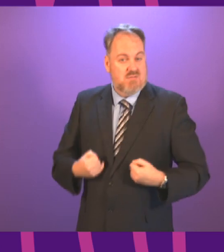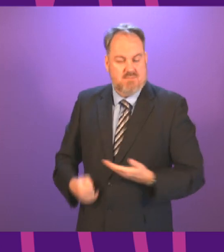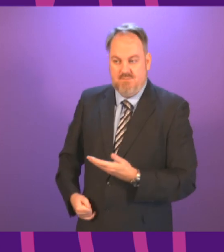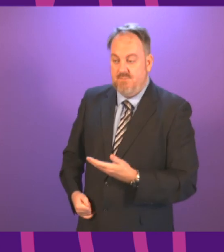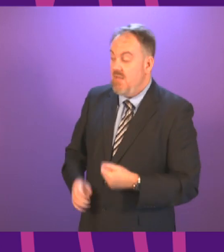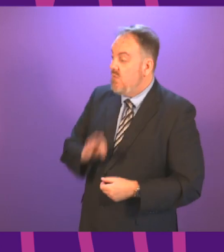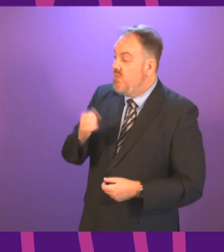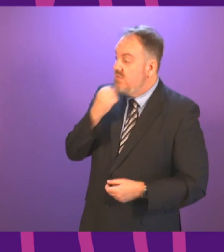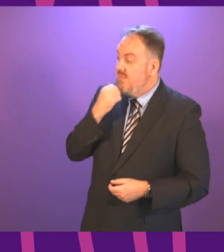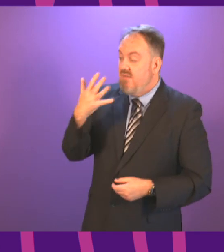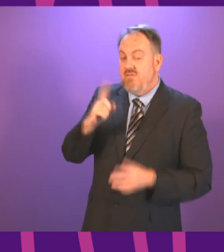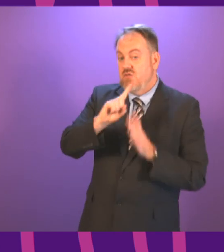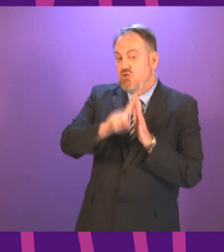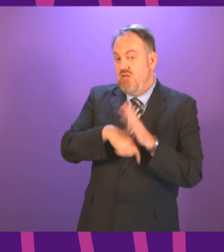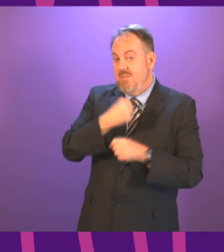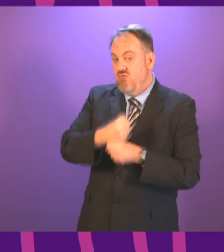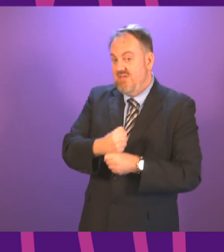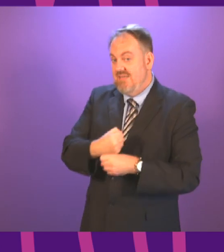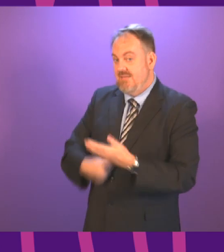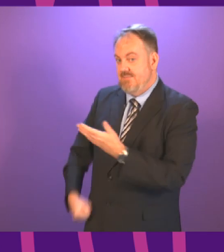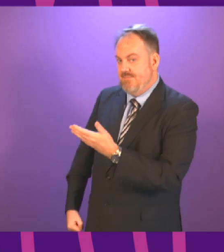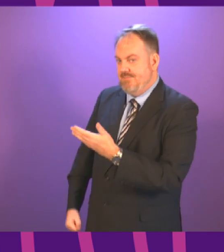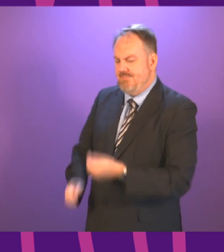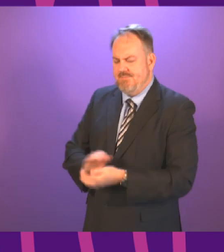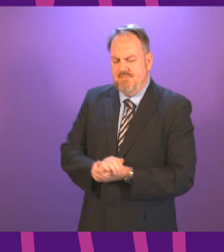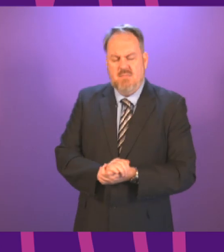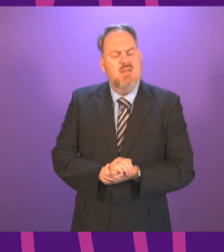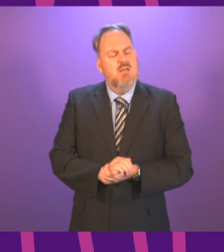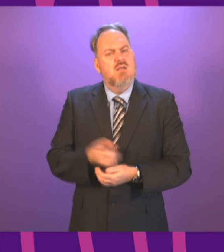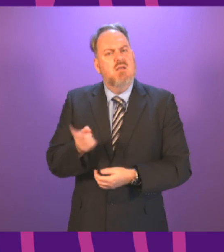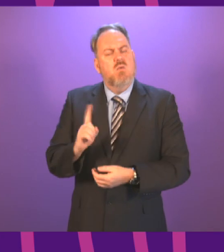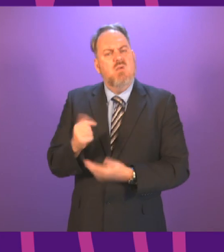6. Jamie Greene (West Scotland) (Con): To ask the First Minister what advice has